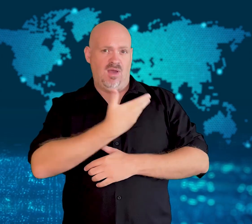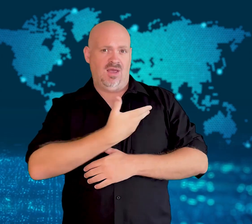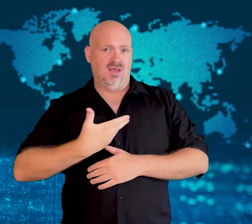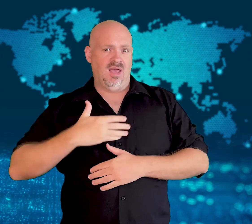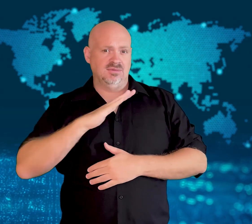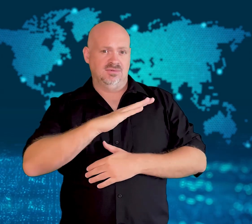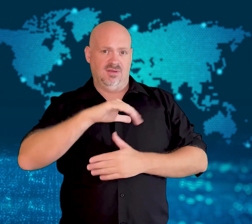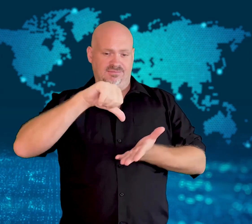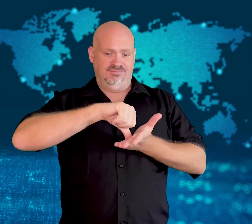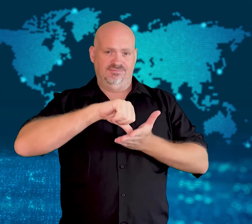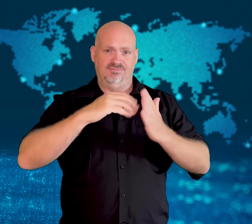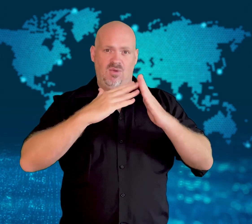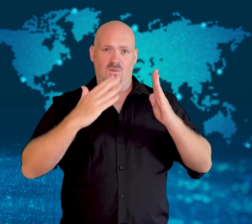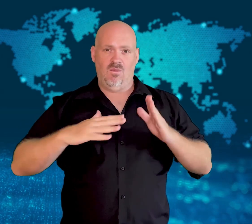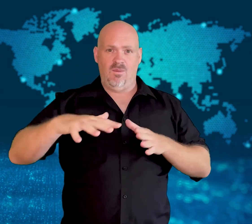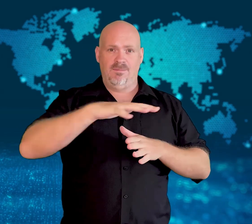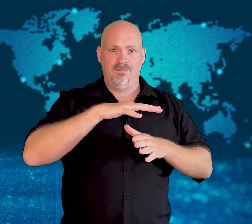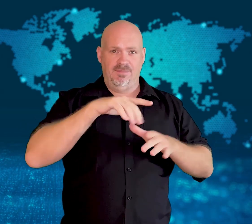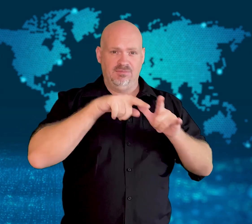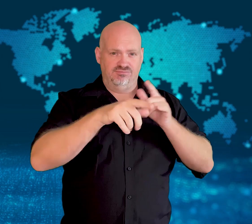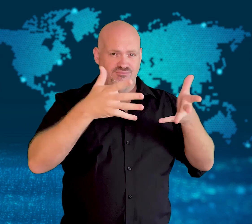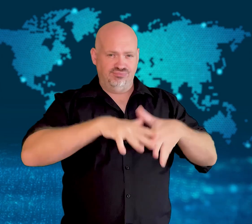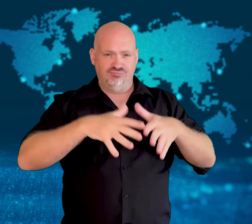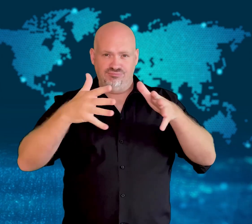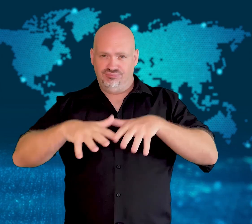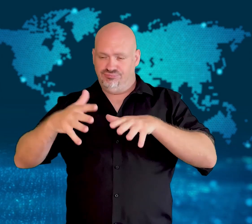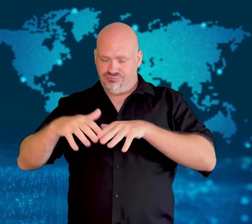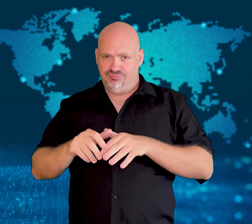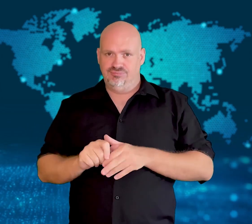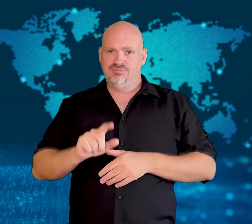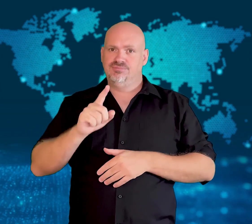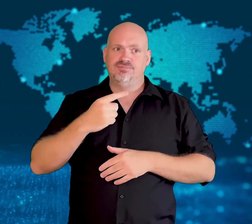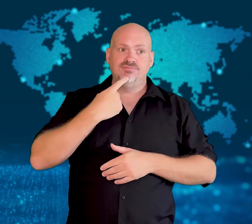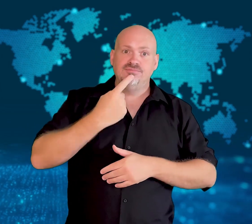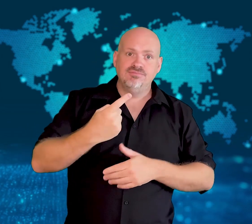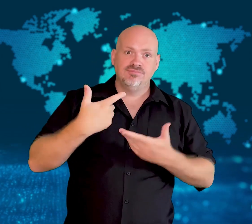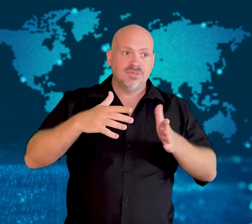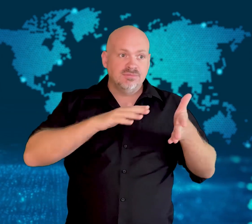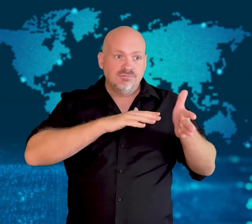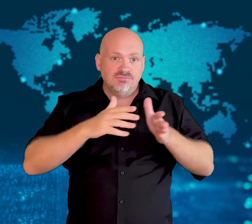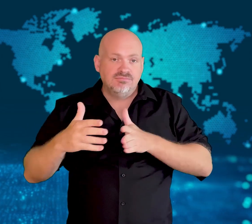in Gaza City, there were no casualties reported.